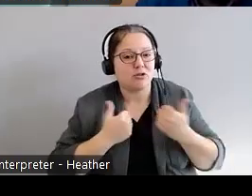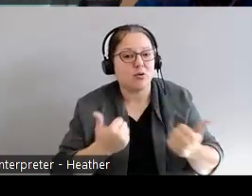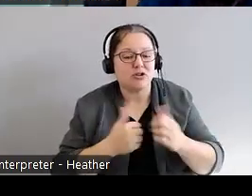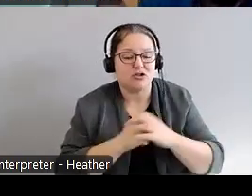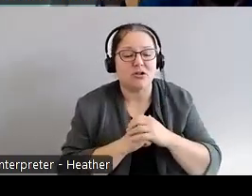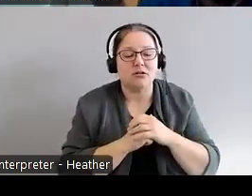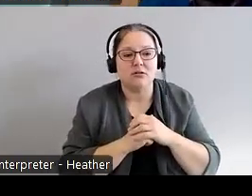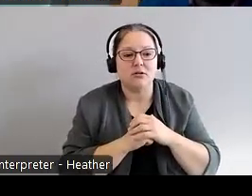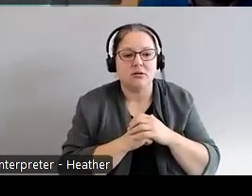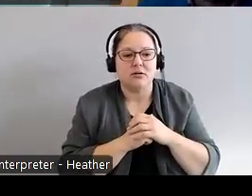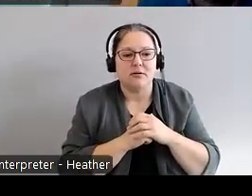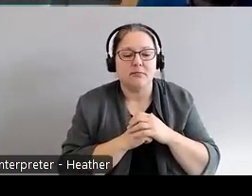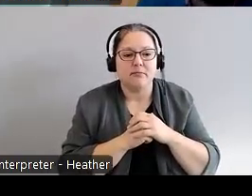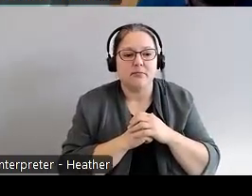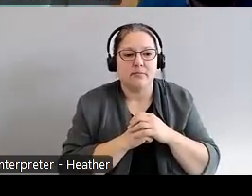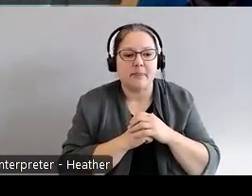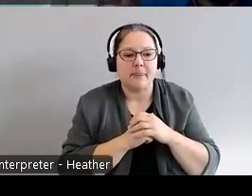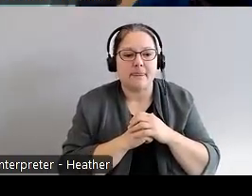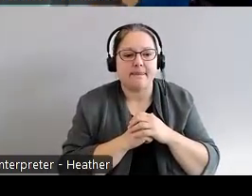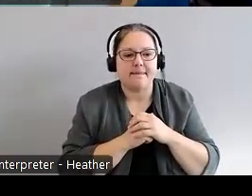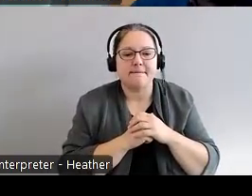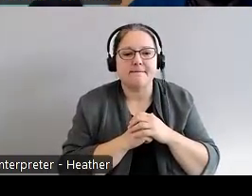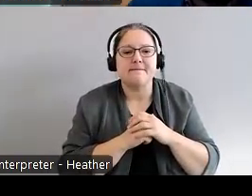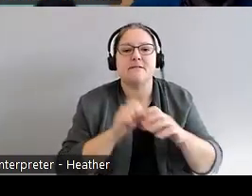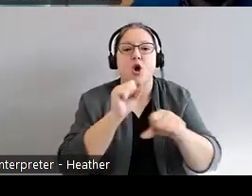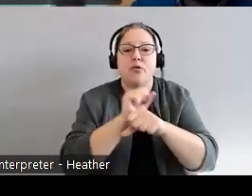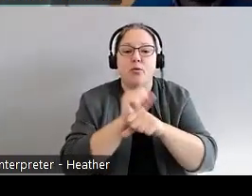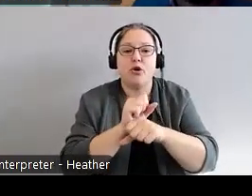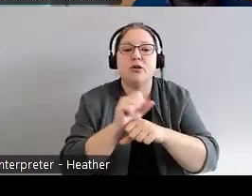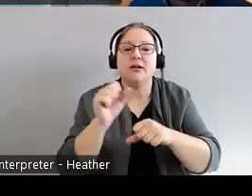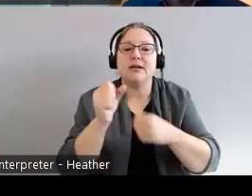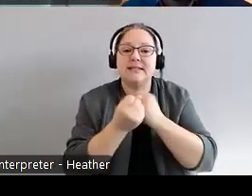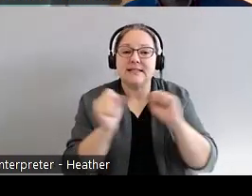Uh and the the keep safe also allow excuse me the work safe also allows us to keep track of these